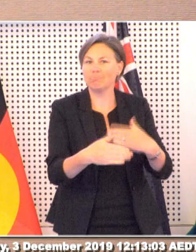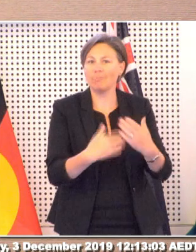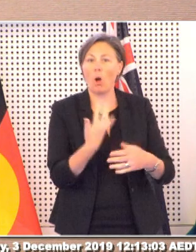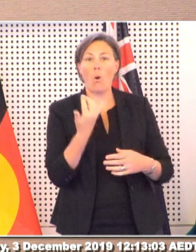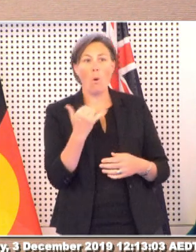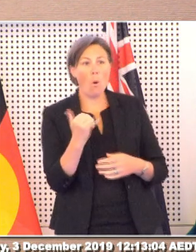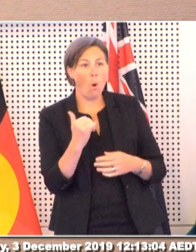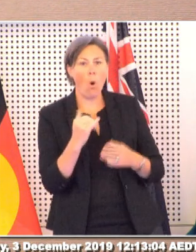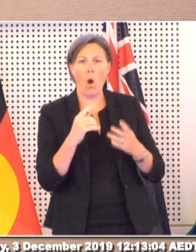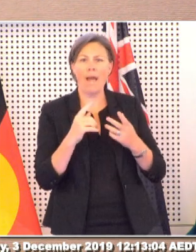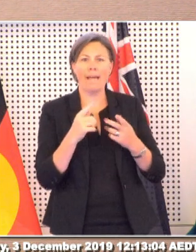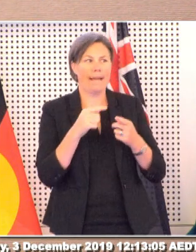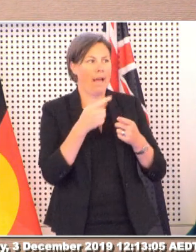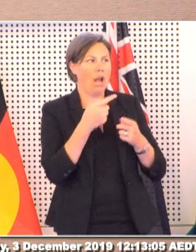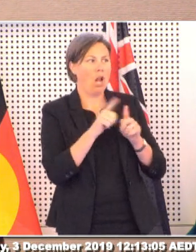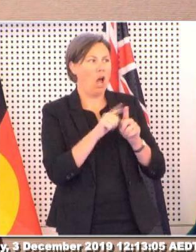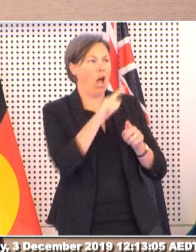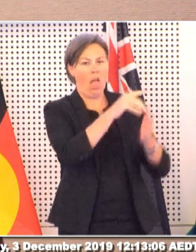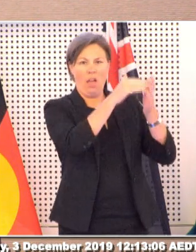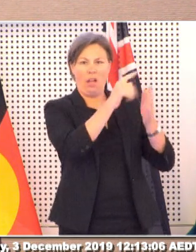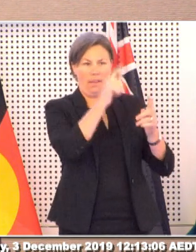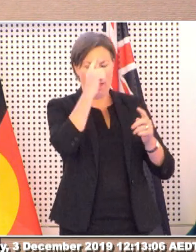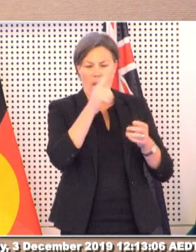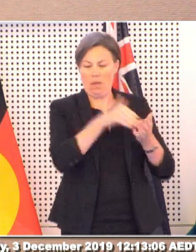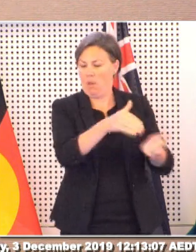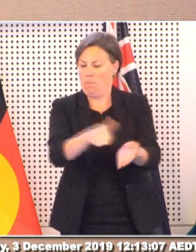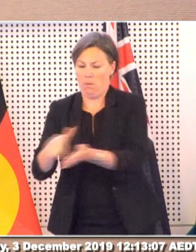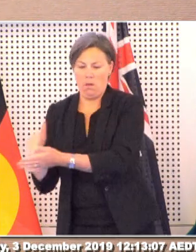specific context and realising that what is safe for one person is not necessarily